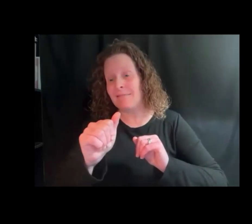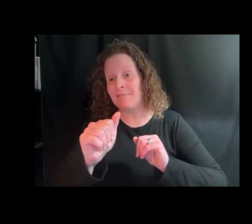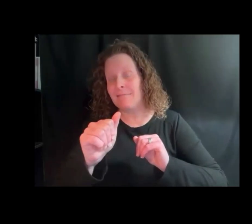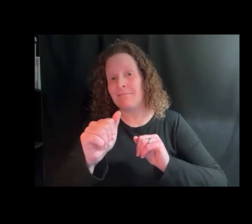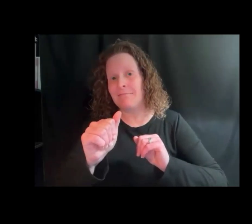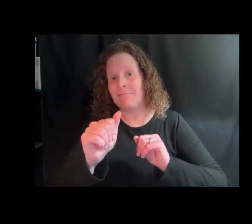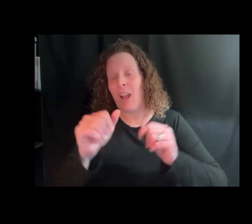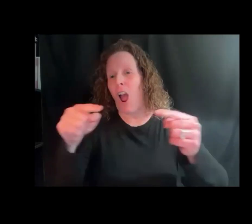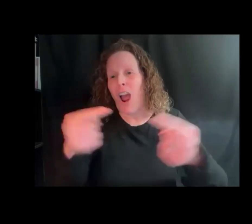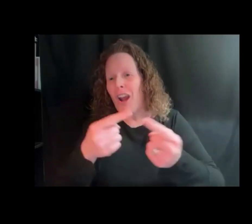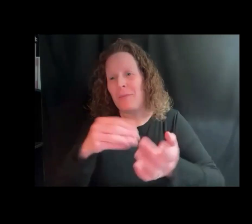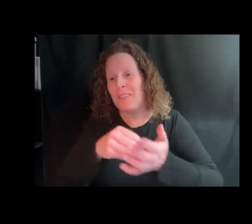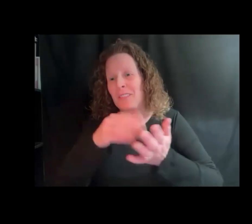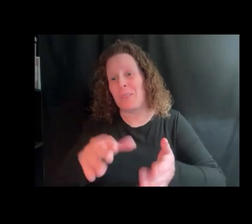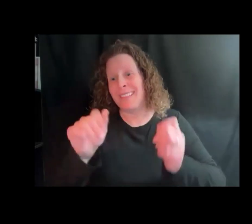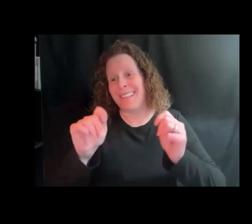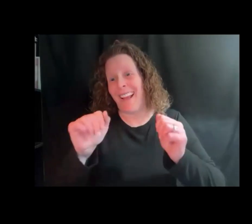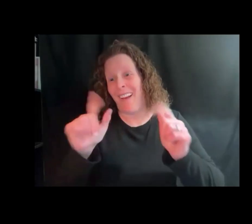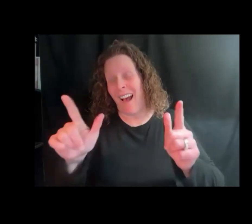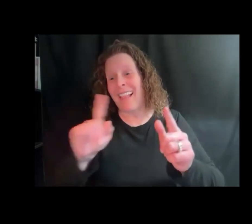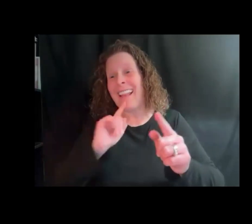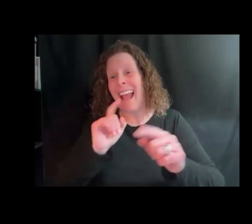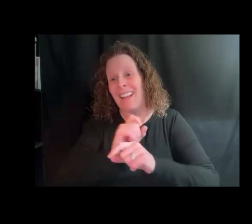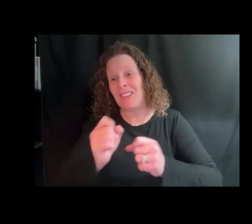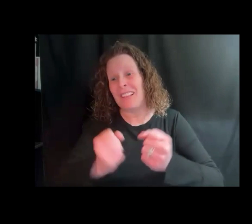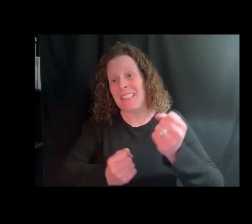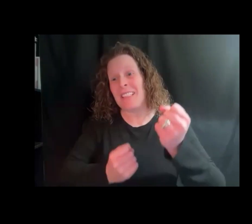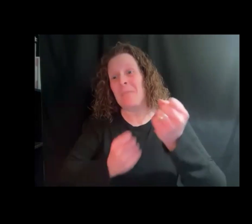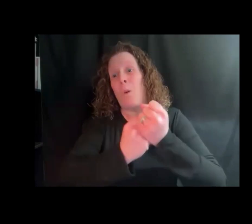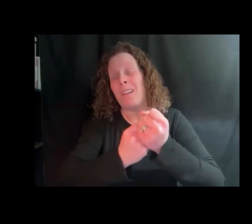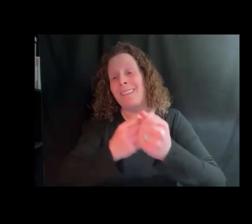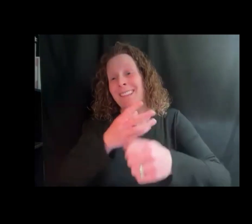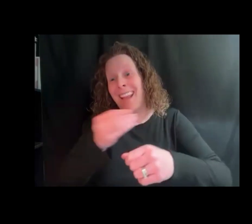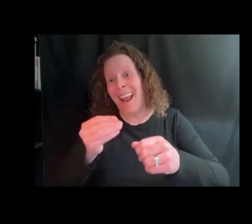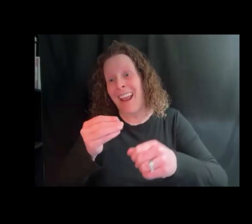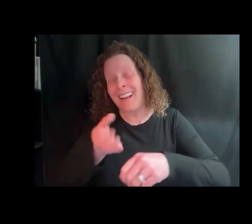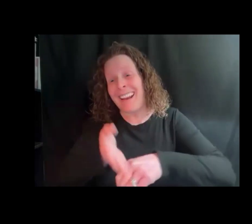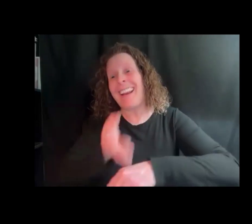to be available for it. It does not hurt the students at